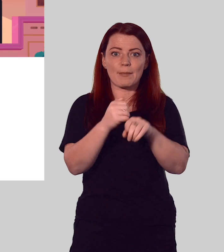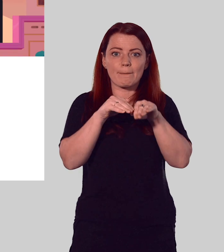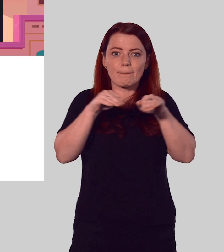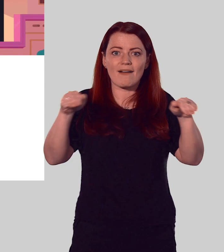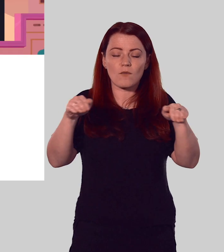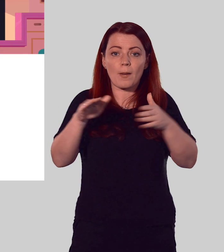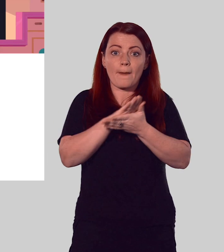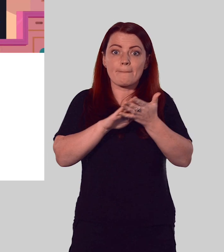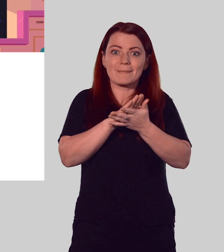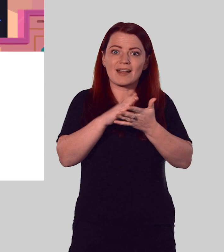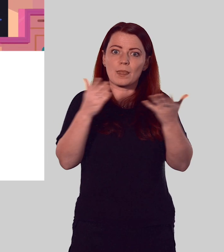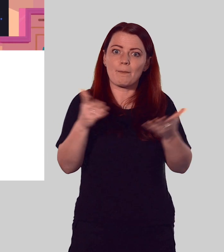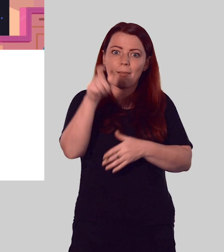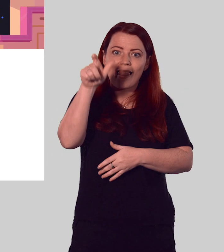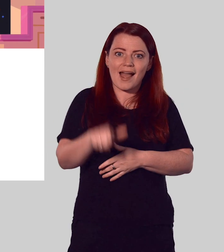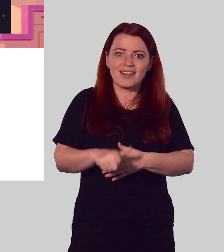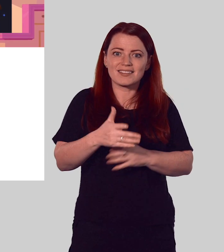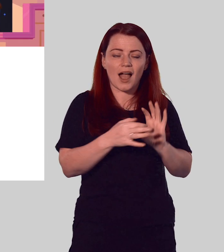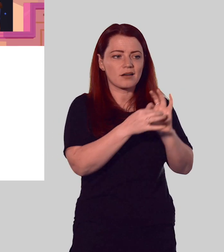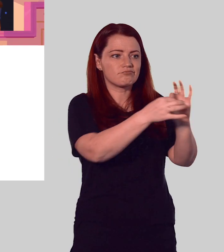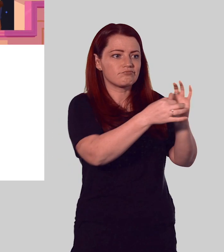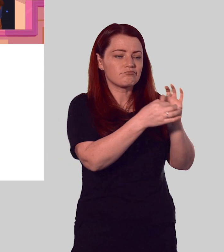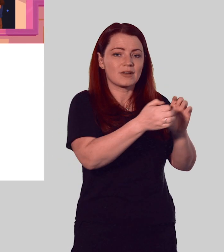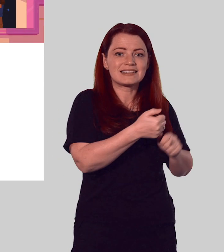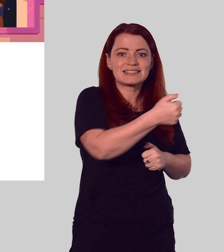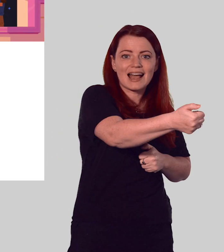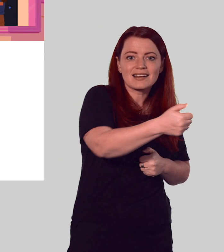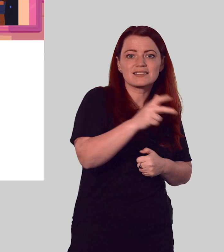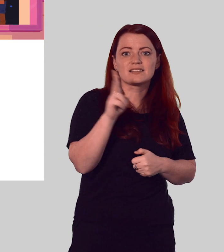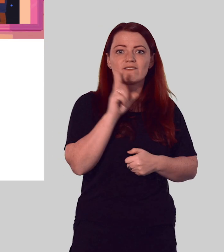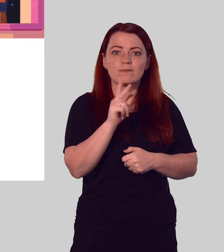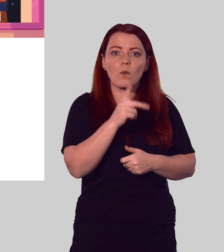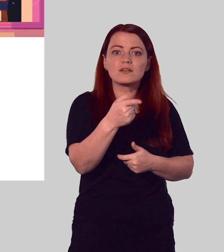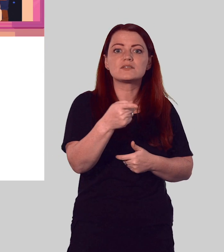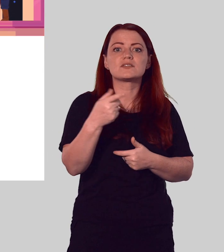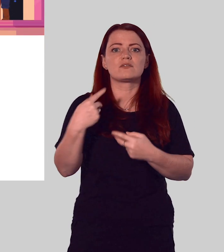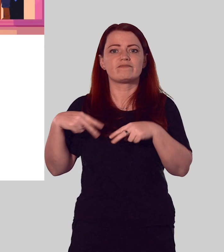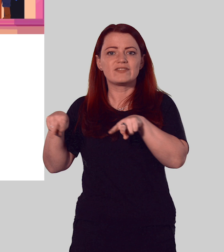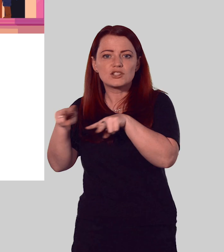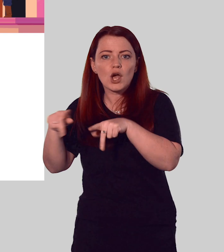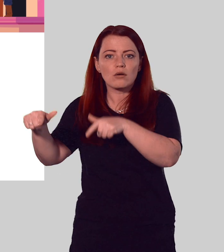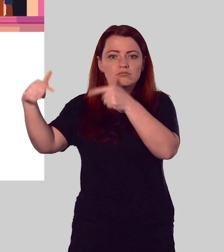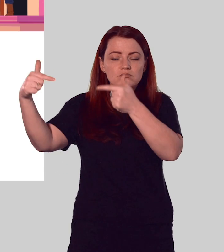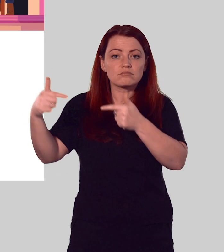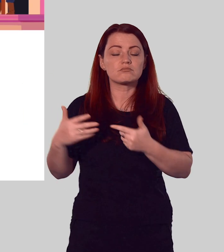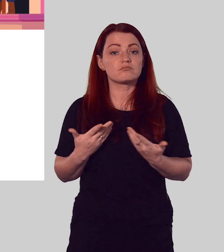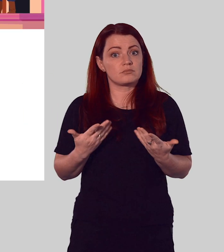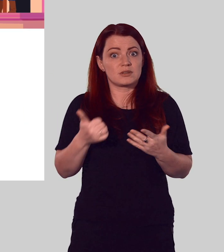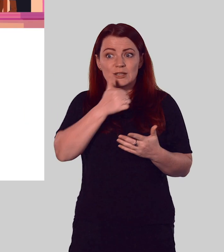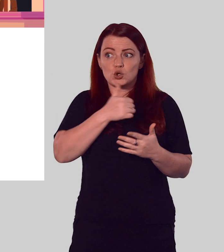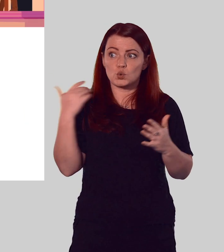voice, video and text, it's been used during the Covid19 pandemic to create digital